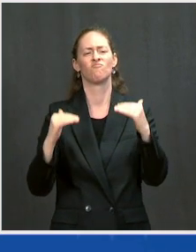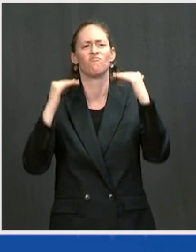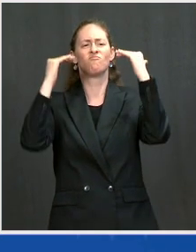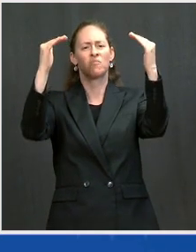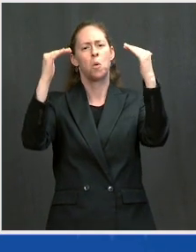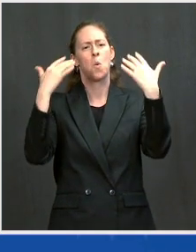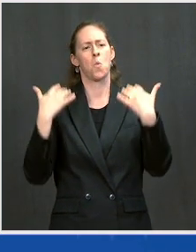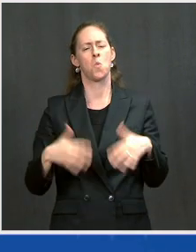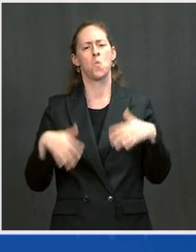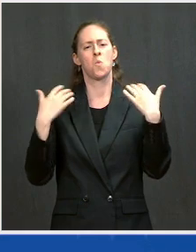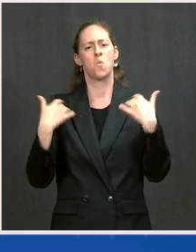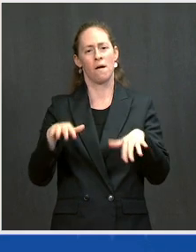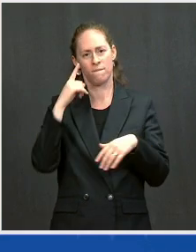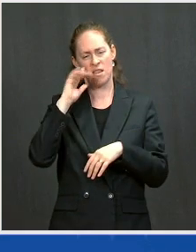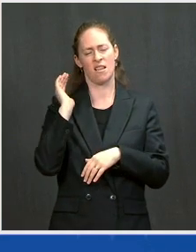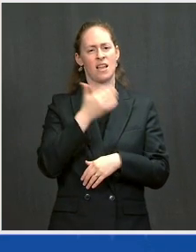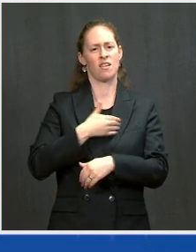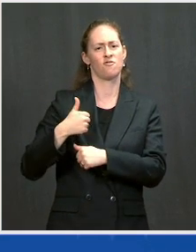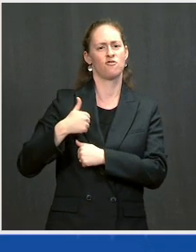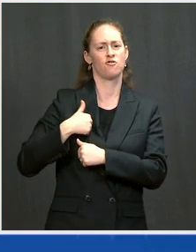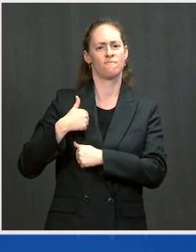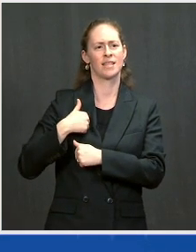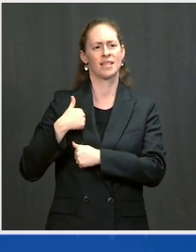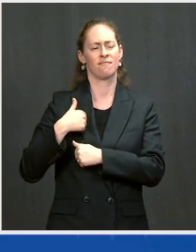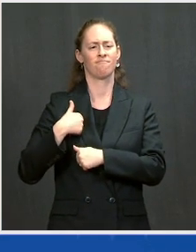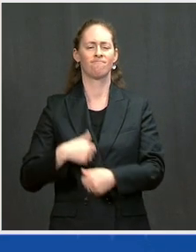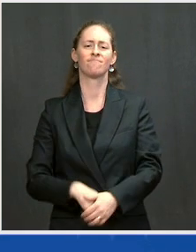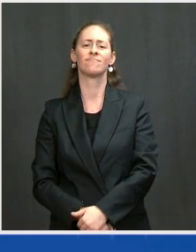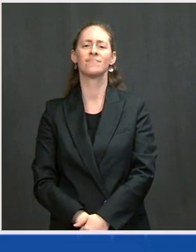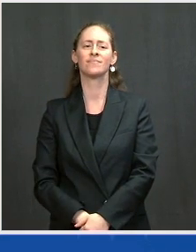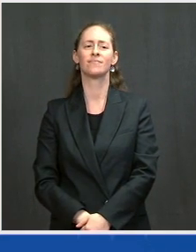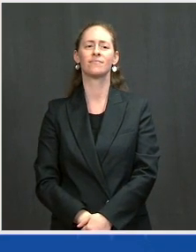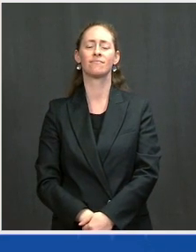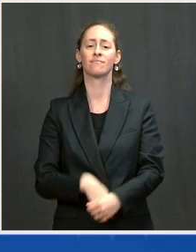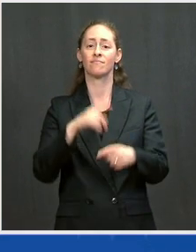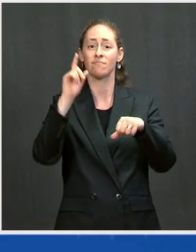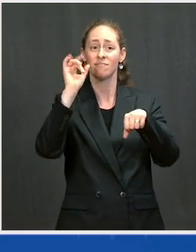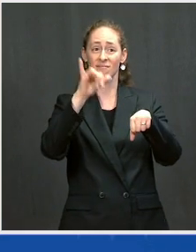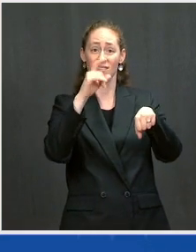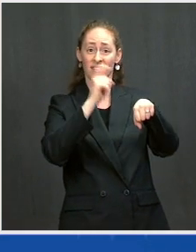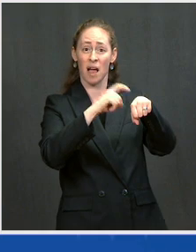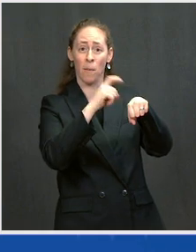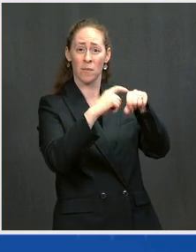In the crucible of conflict, he selflessly put his comrades lives before his own.